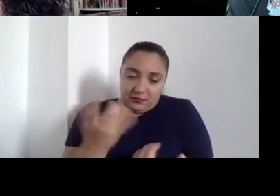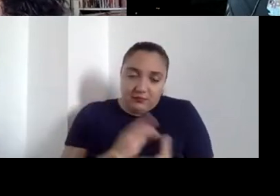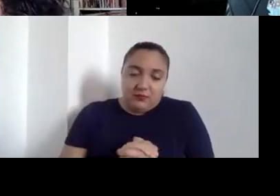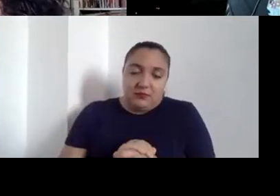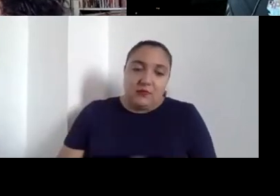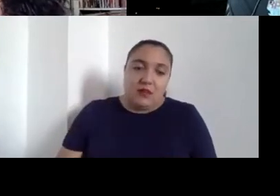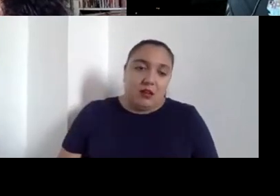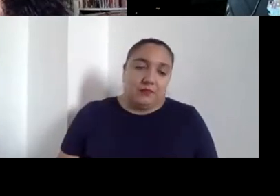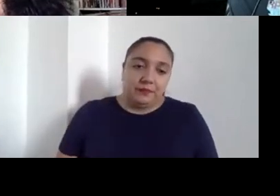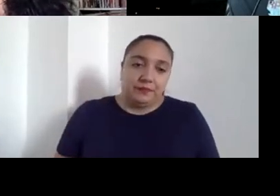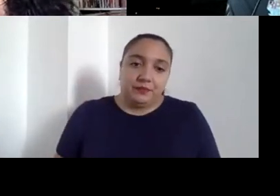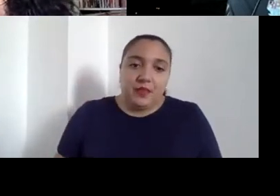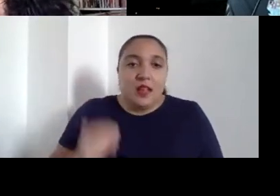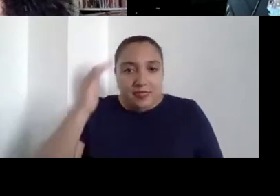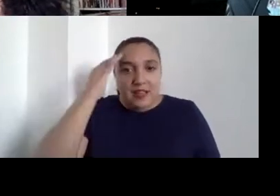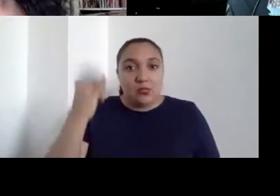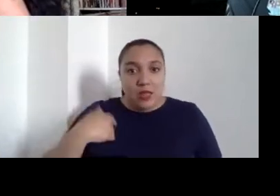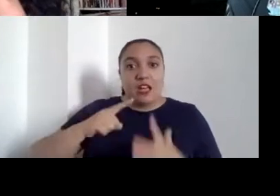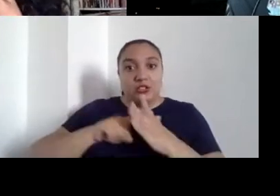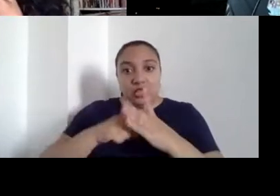is why I started making films because I was paying my babysitter more